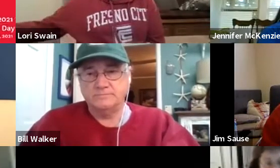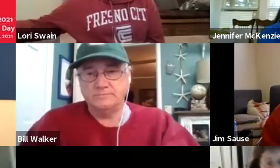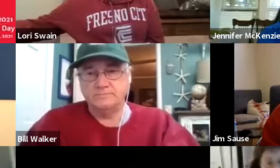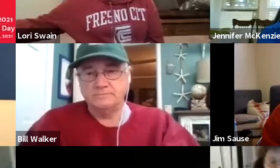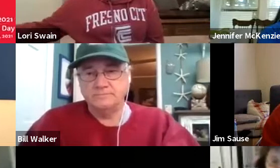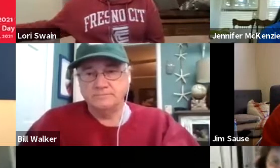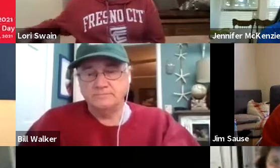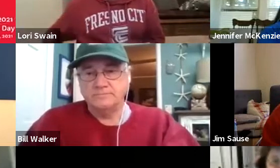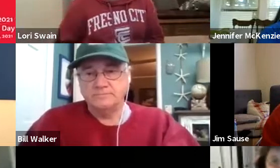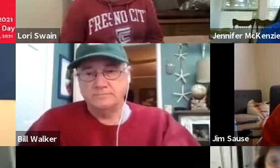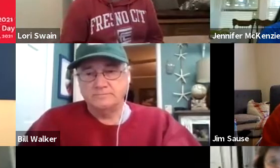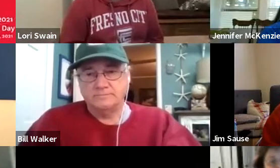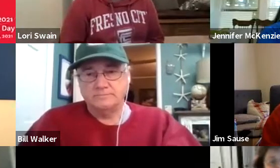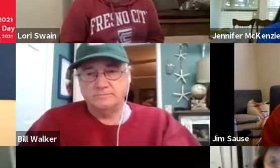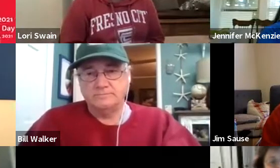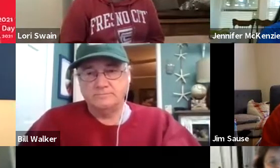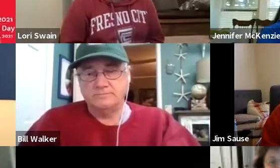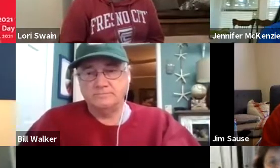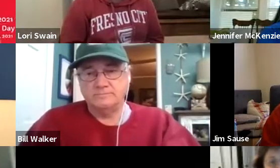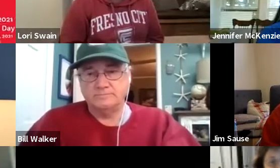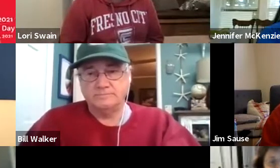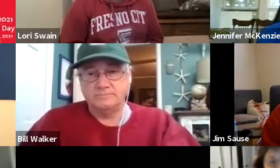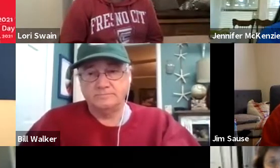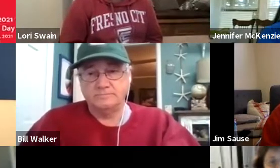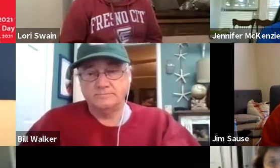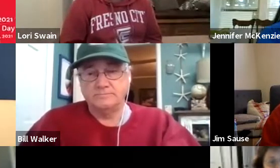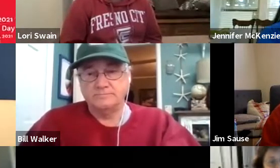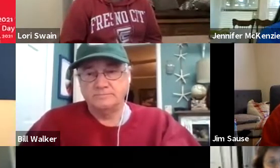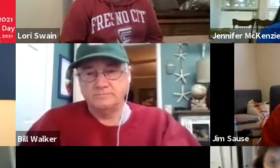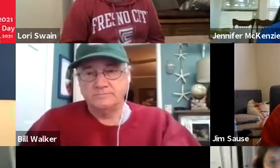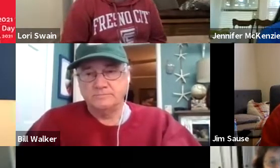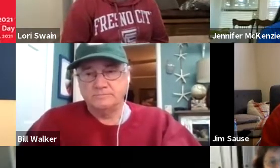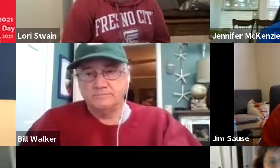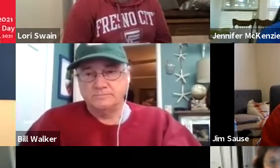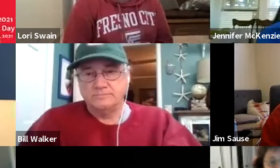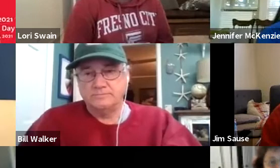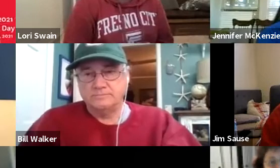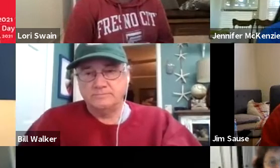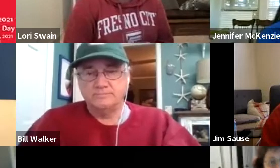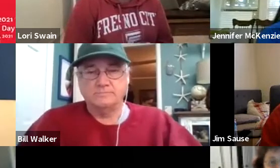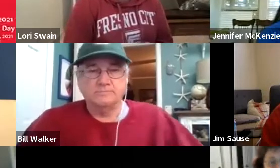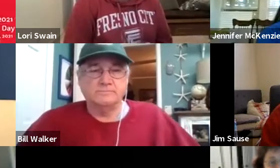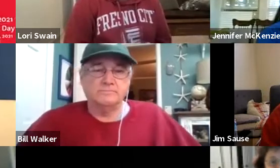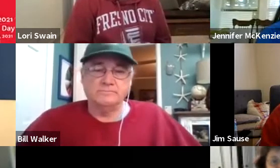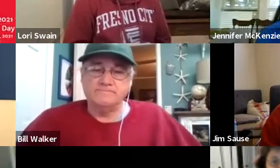helpful to see what that role is vital and how that can support the rest of the team. Hi, Laurie, are you ready to go Laurie is our